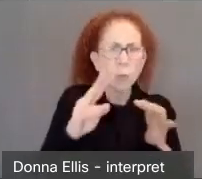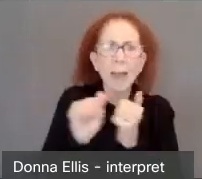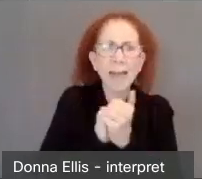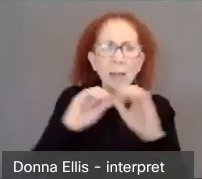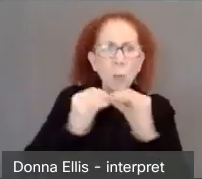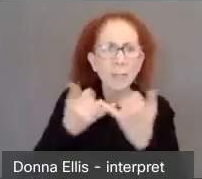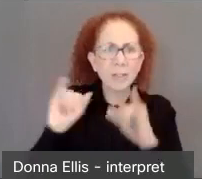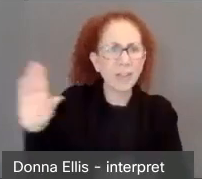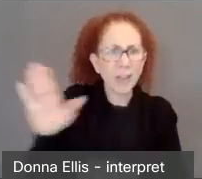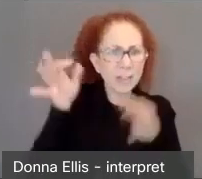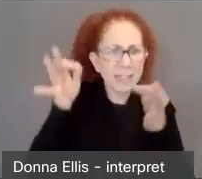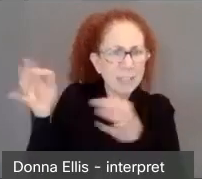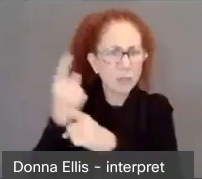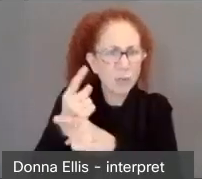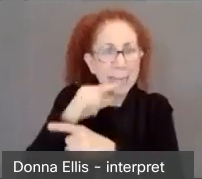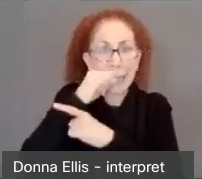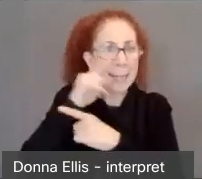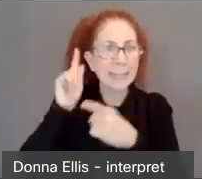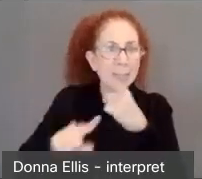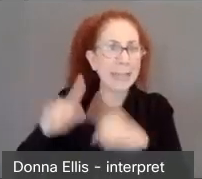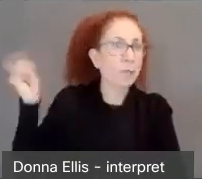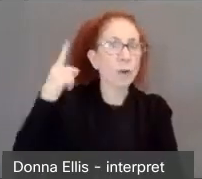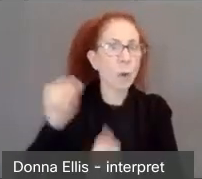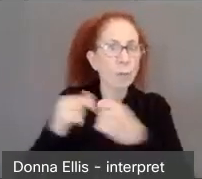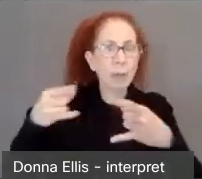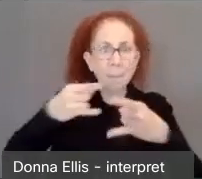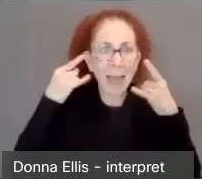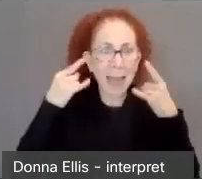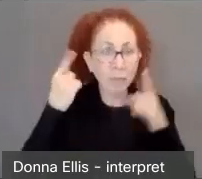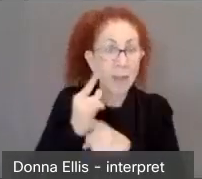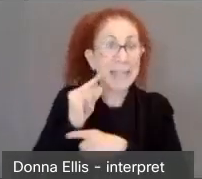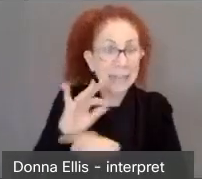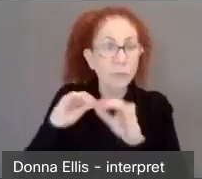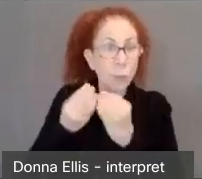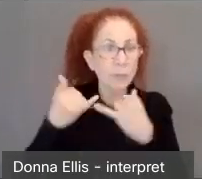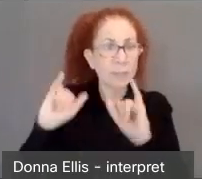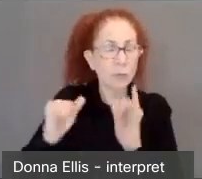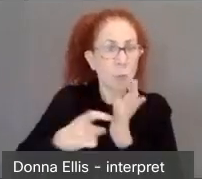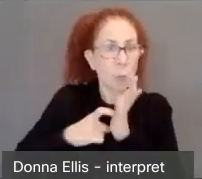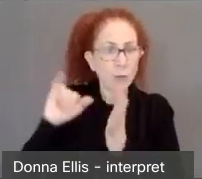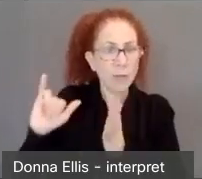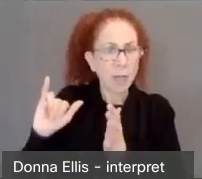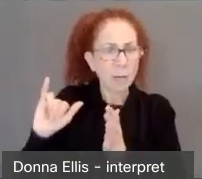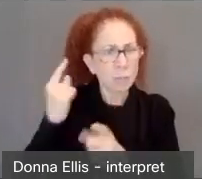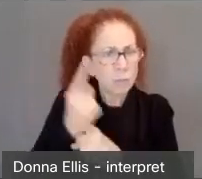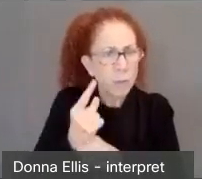mean, kids just can't run out there without masks if the organization still requires it? Is that kind of where this goes?